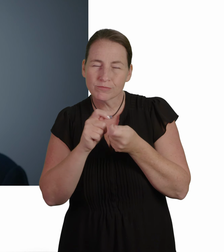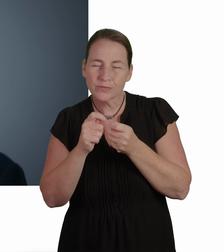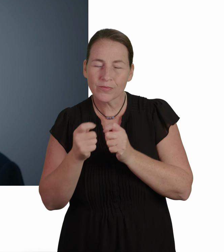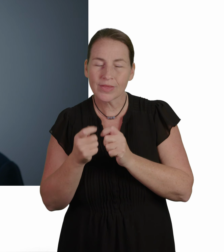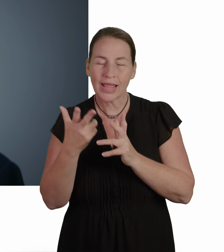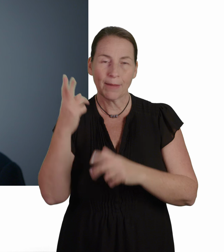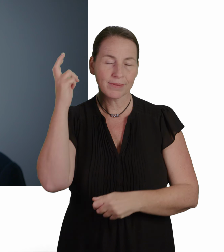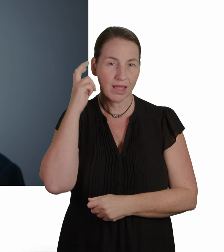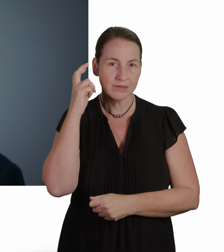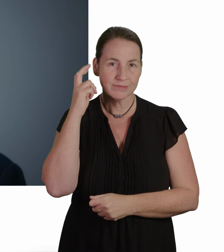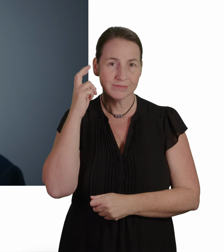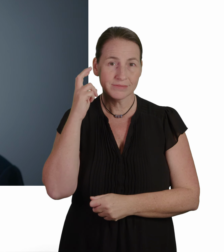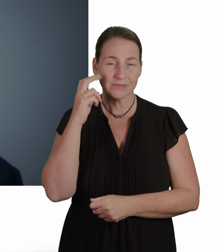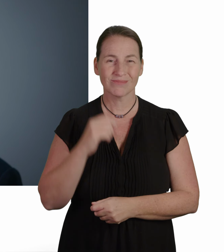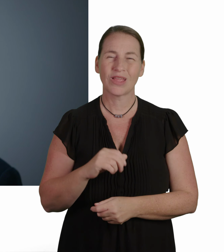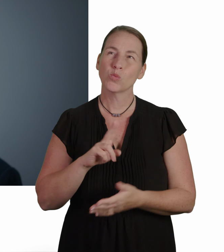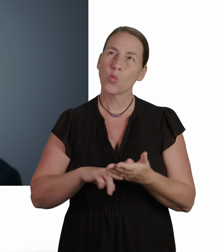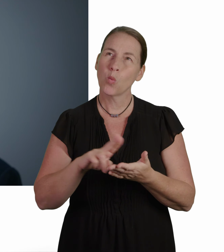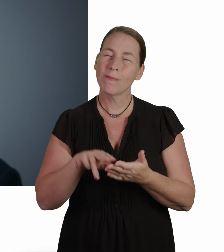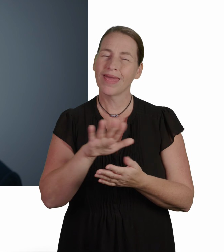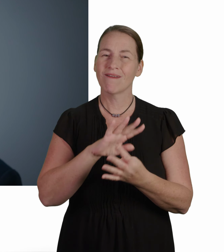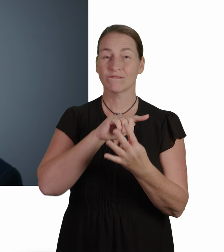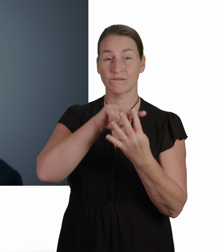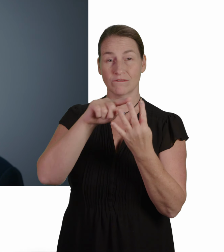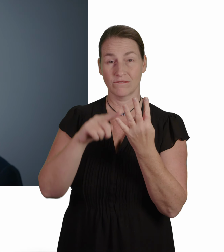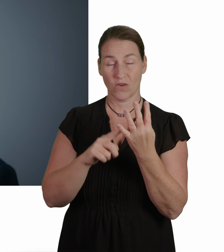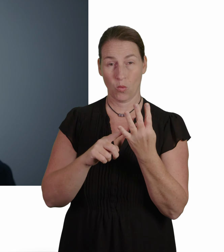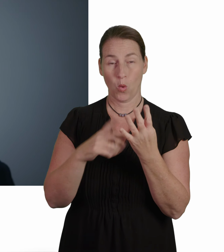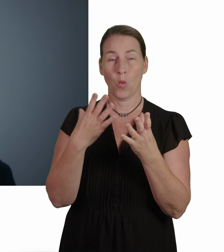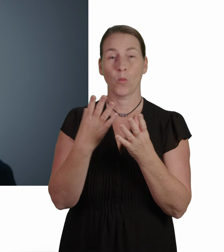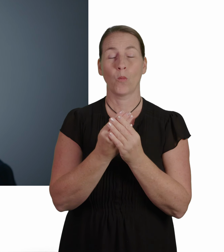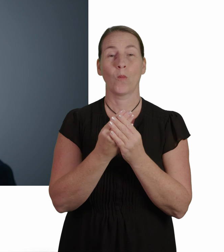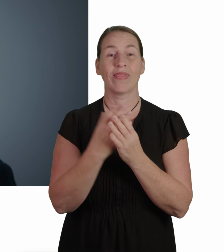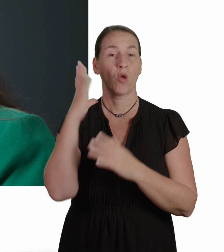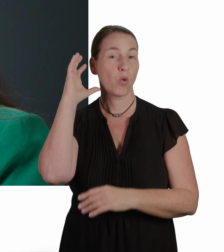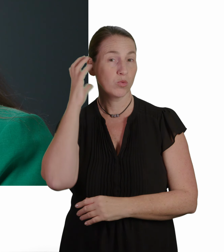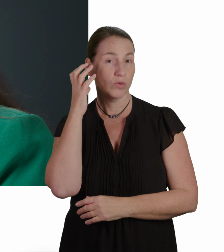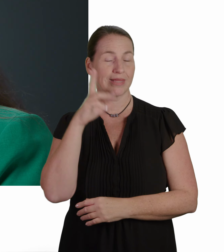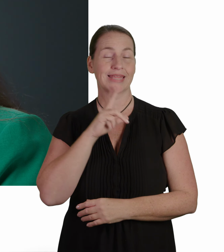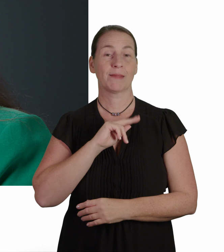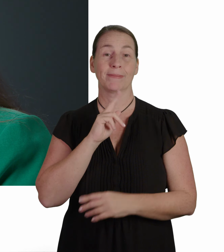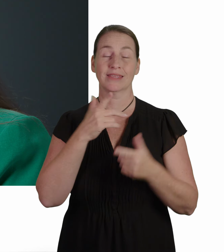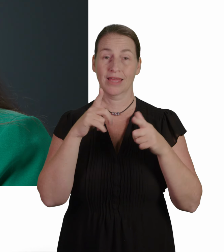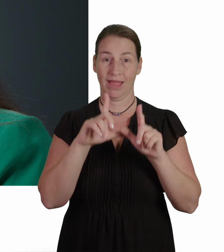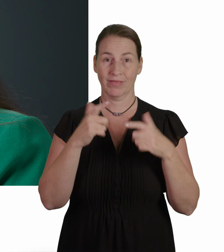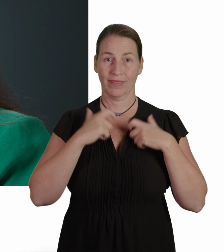four rehabilitation sessions with an audiologist and a speech and language therapist. And on the very first appointment